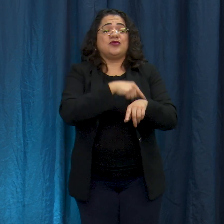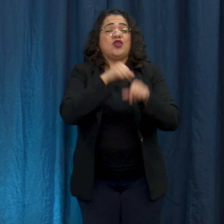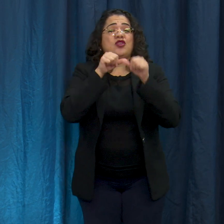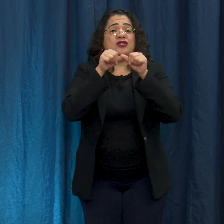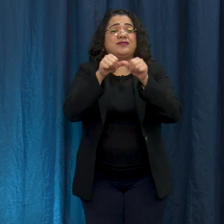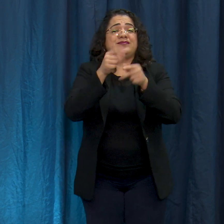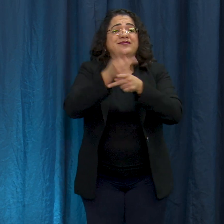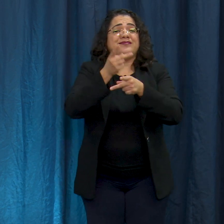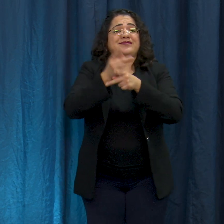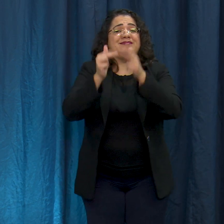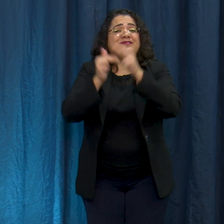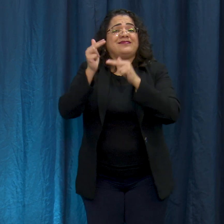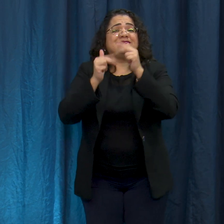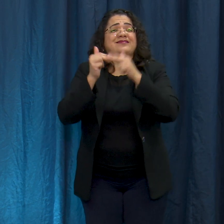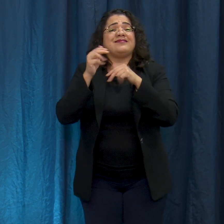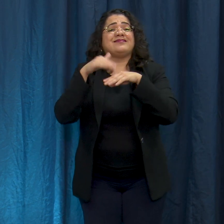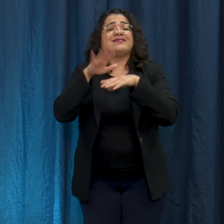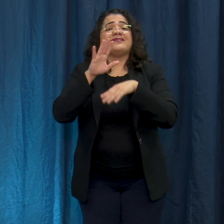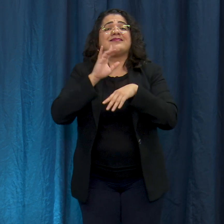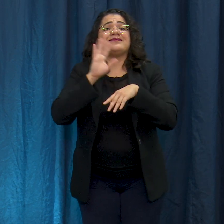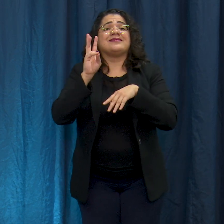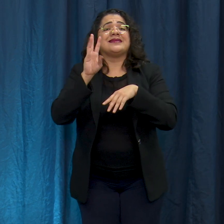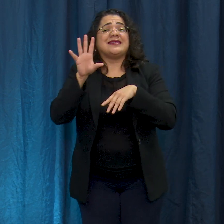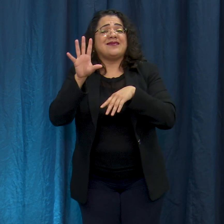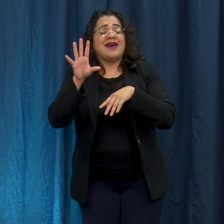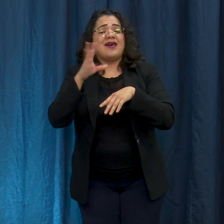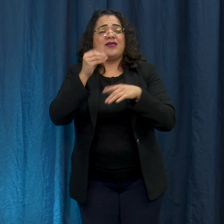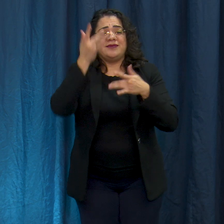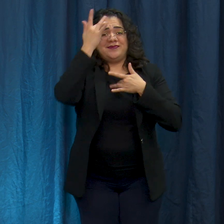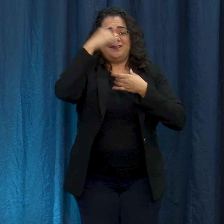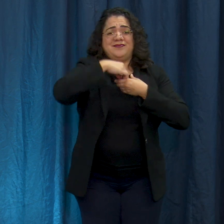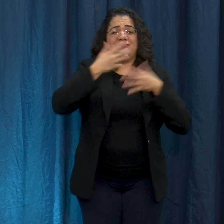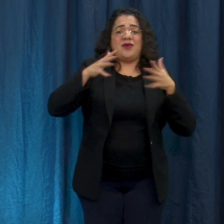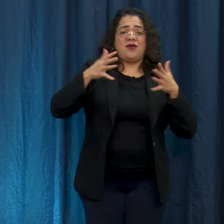donde vibin muchas personas que son Condor ablaze están en alt eat a - on an